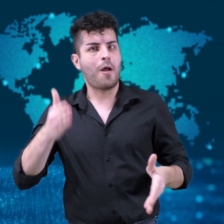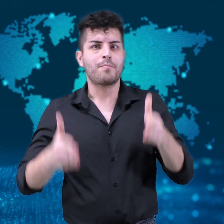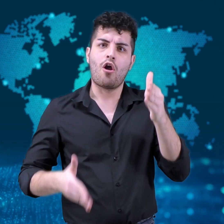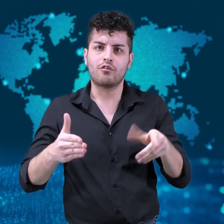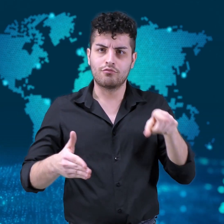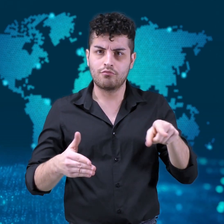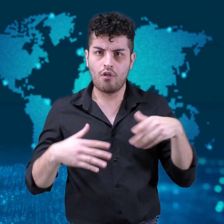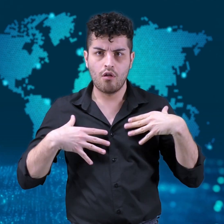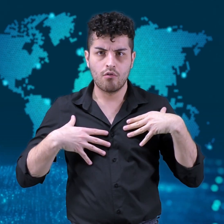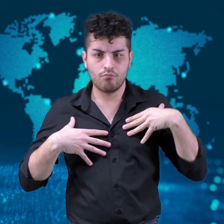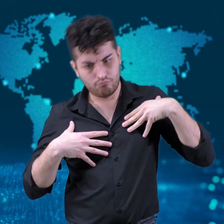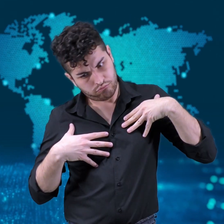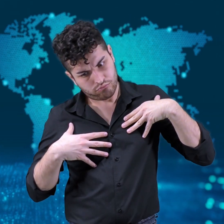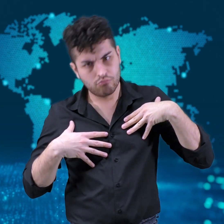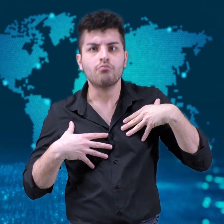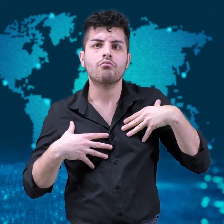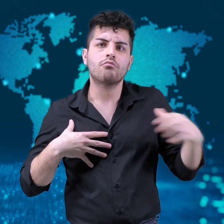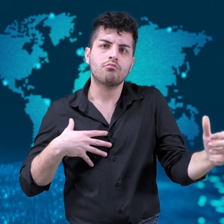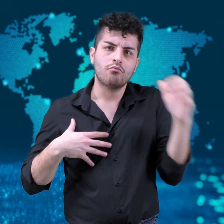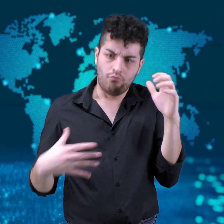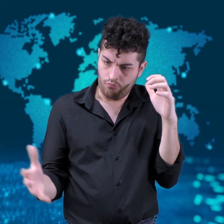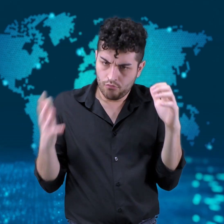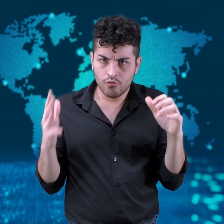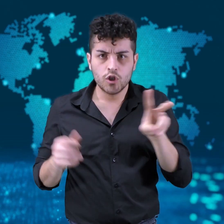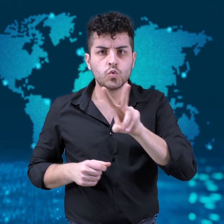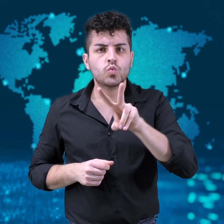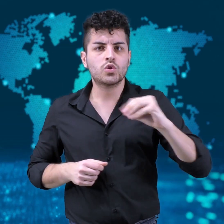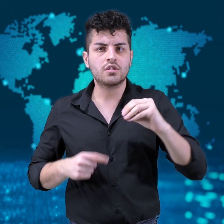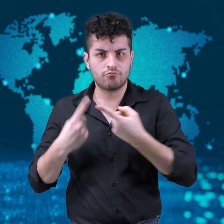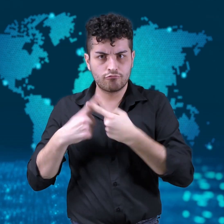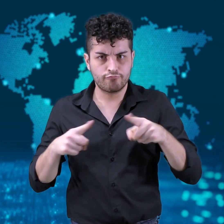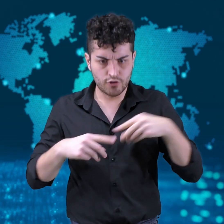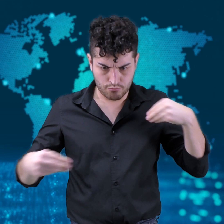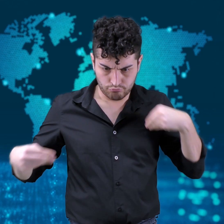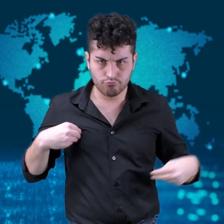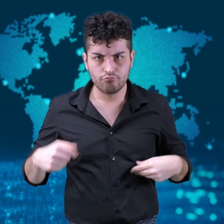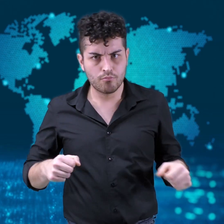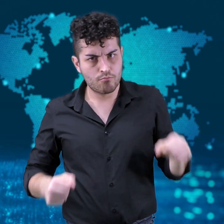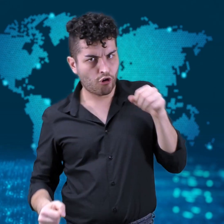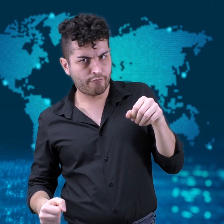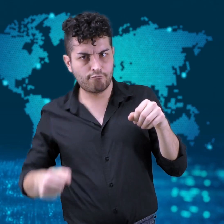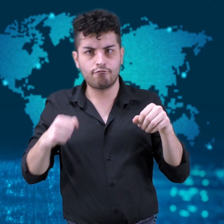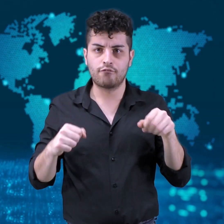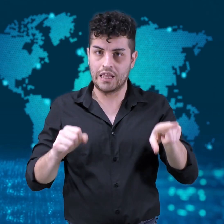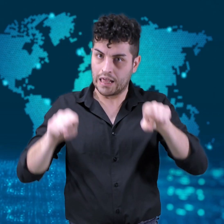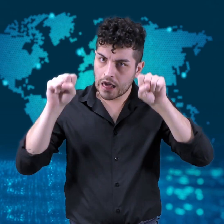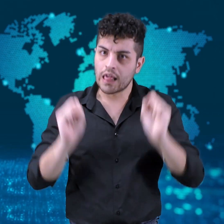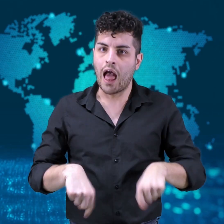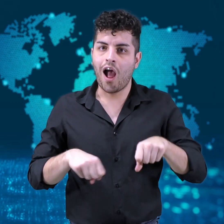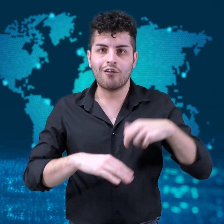The robot has more than 20 moving parts